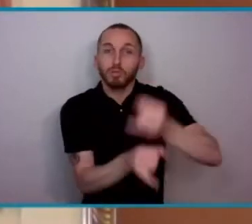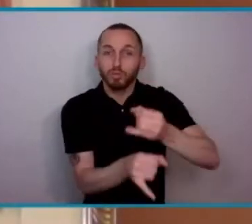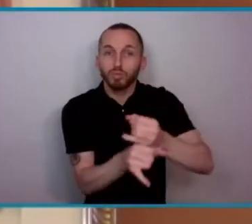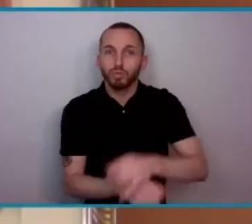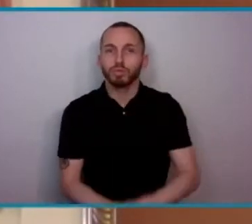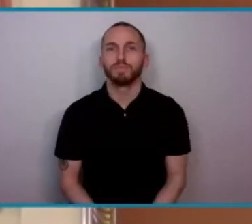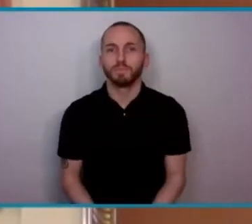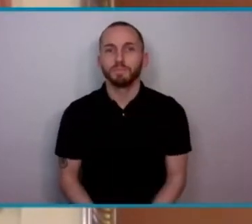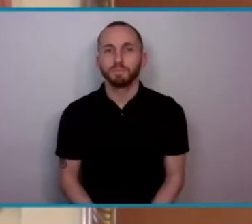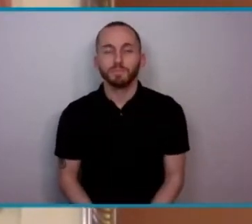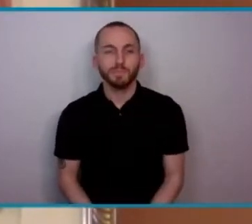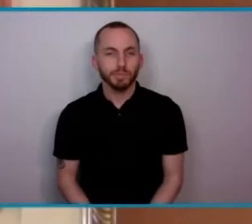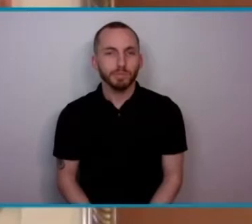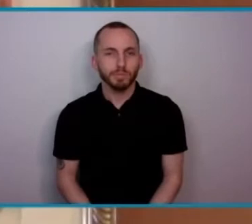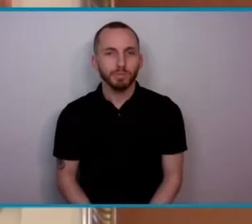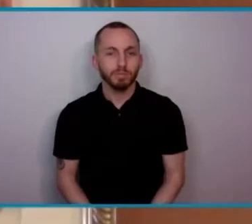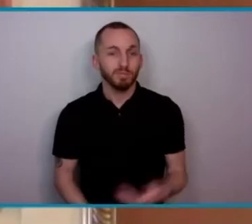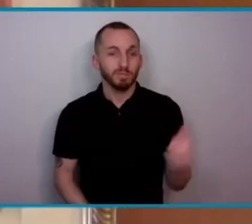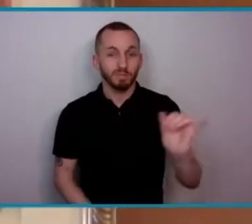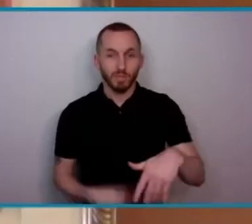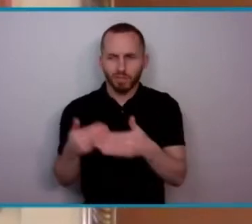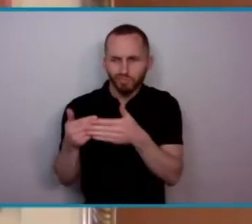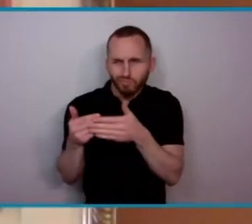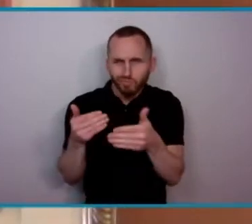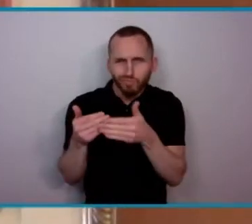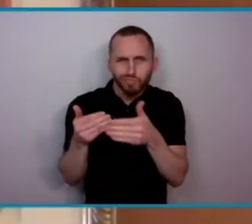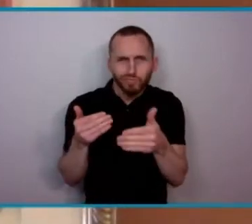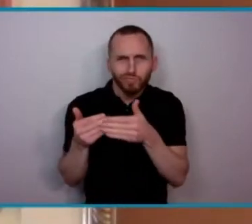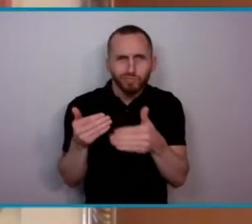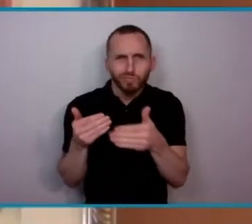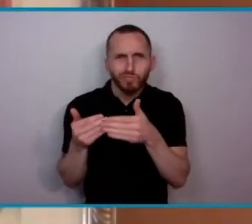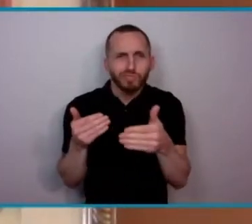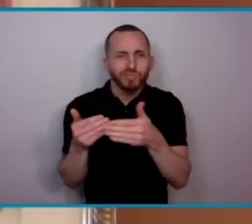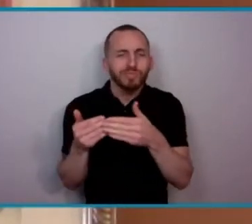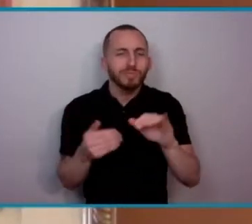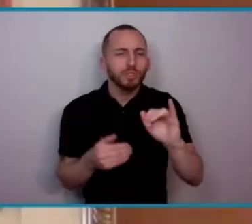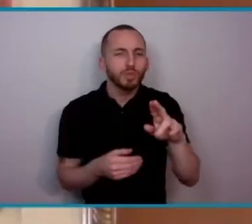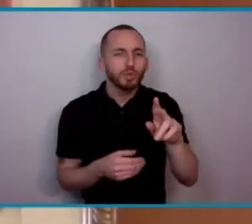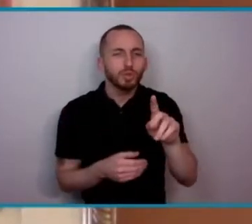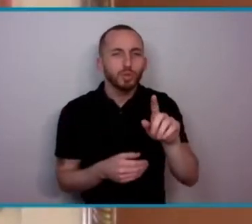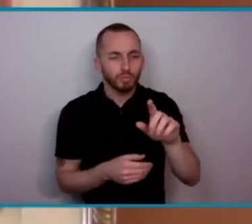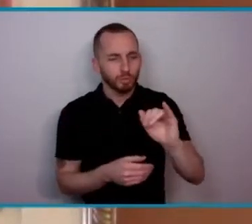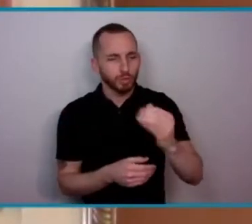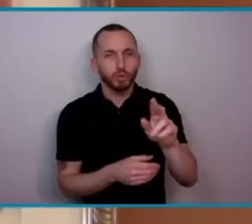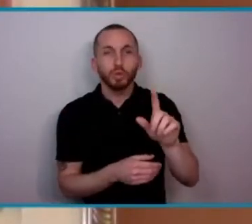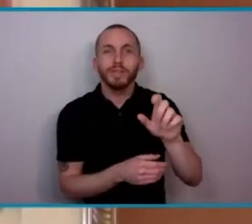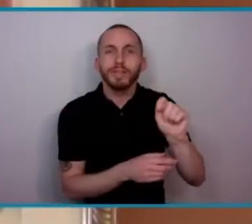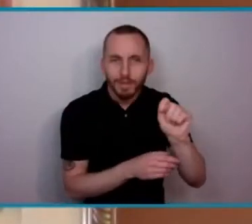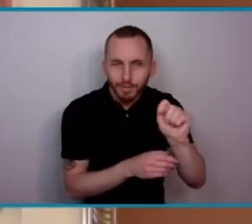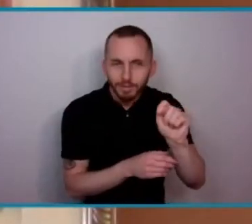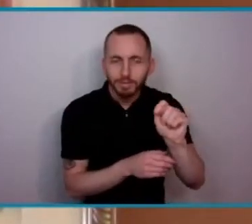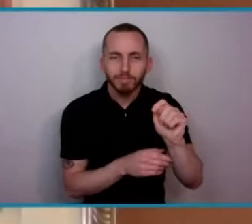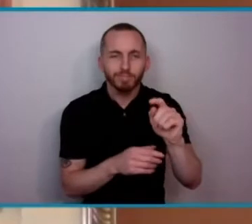And shortly after that, again Juliet introduced me to the leadership at the National Intrepid